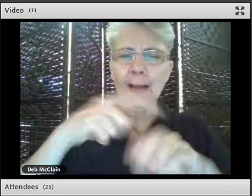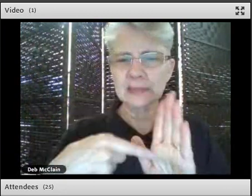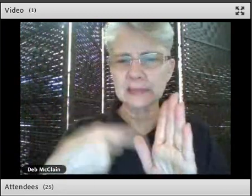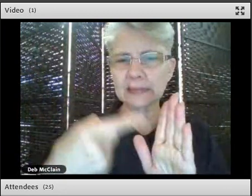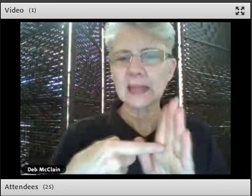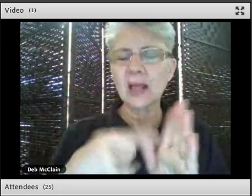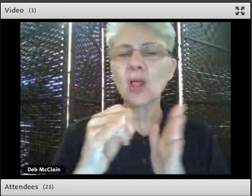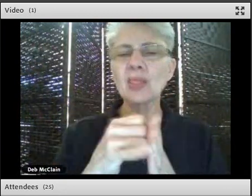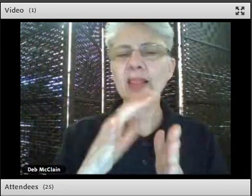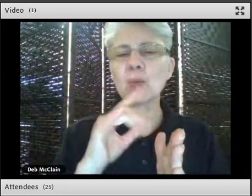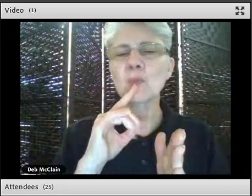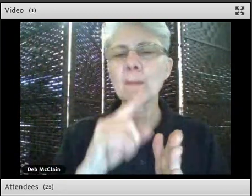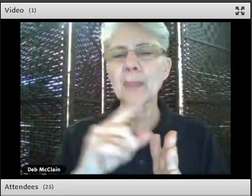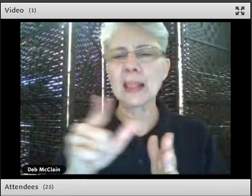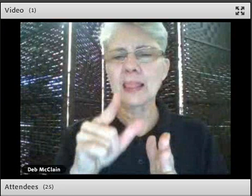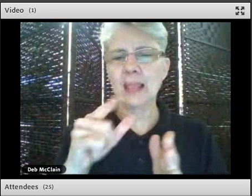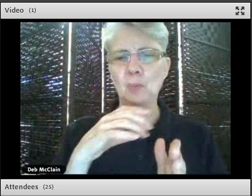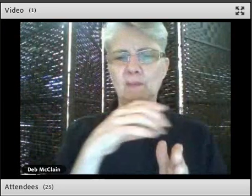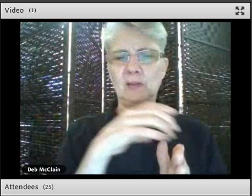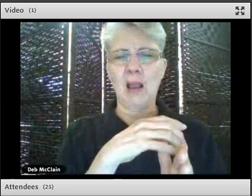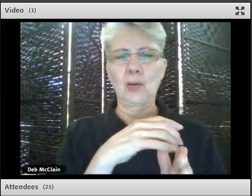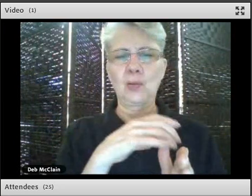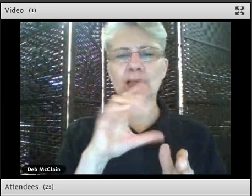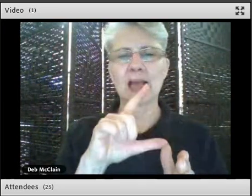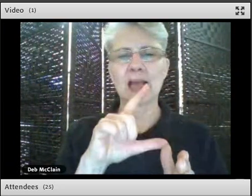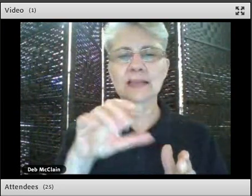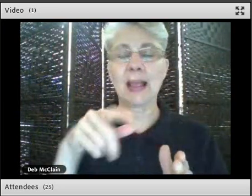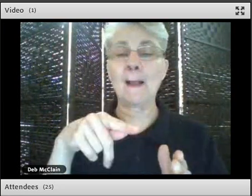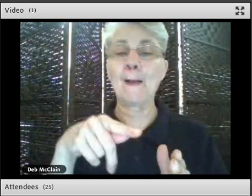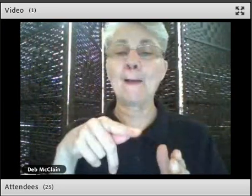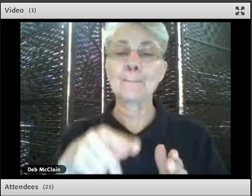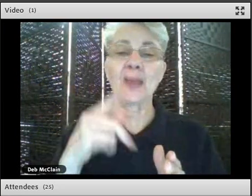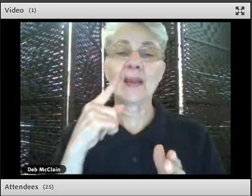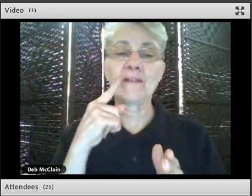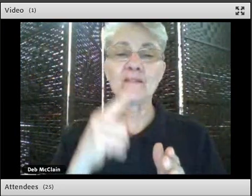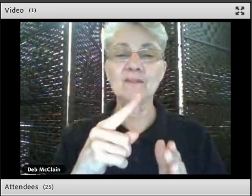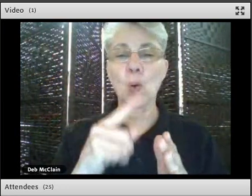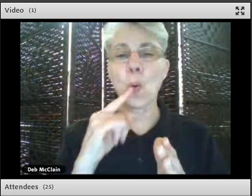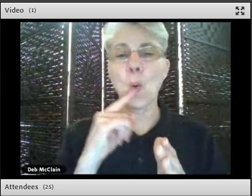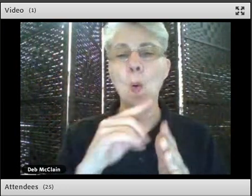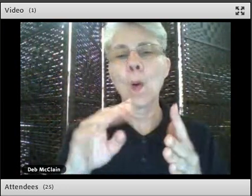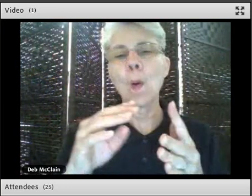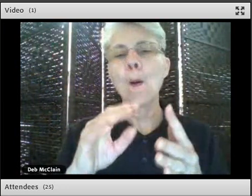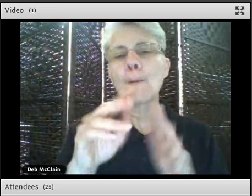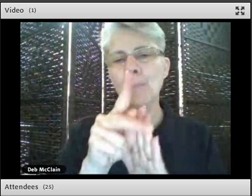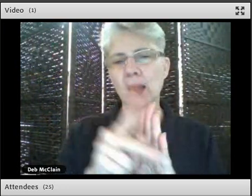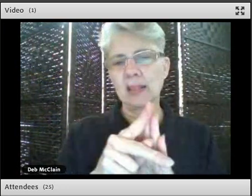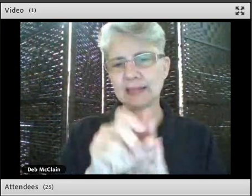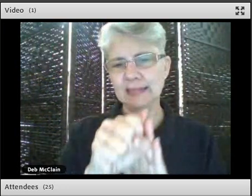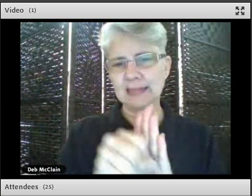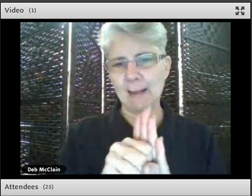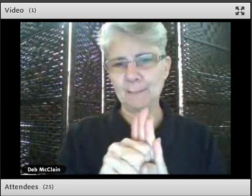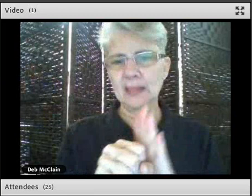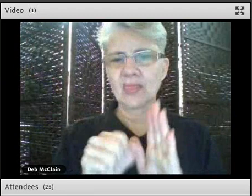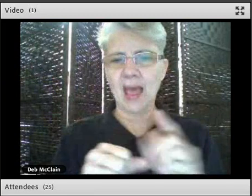policy statements, with the green icon. The LC-PCC PS is the acronym.